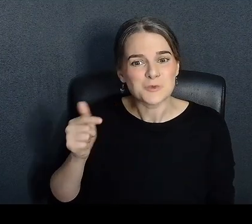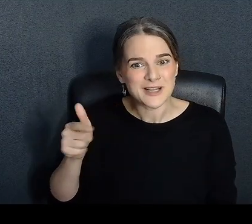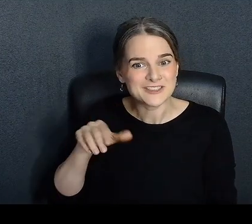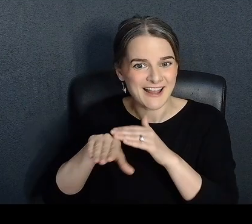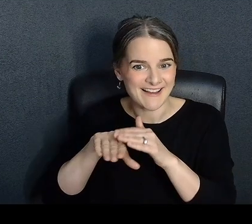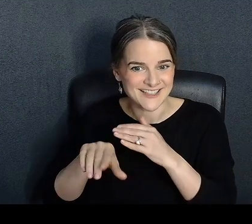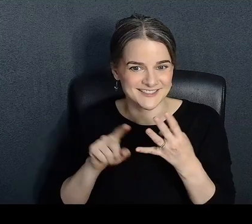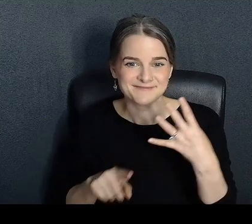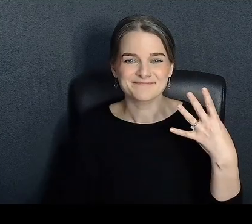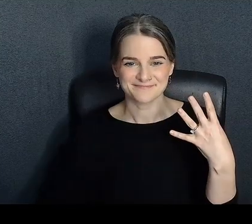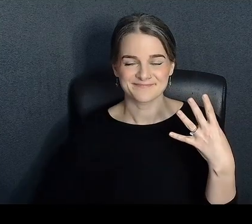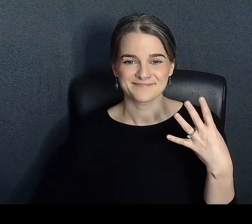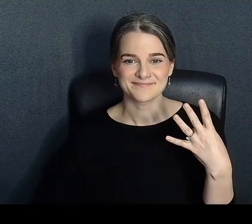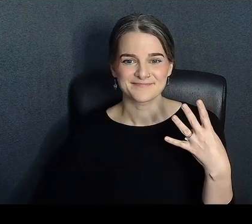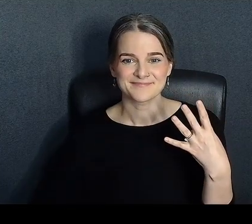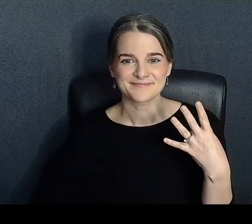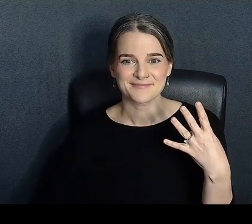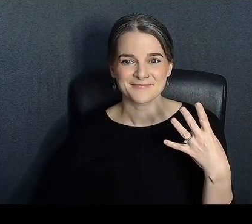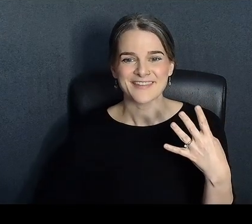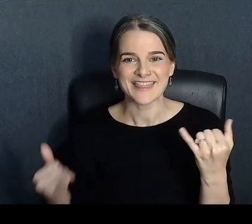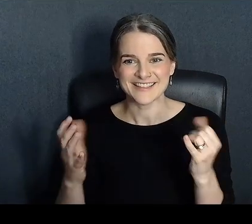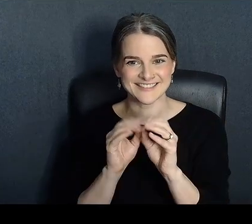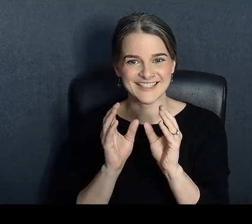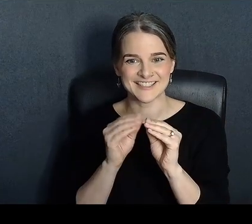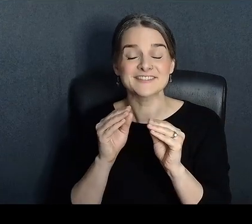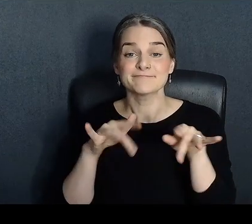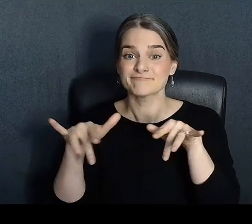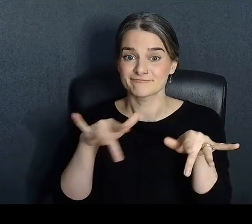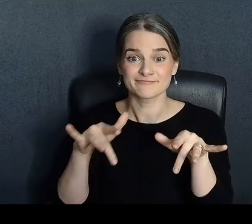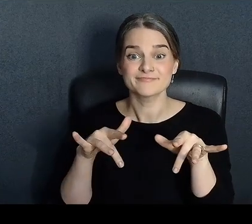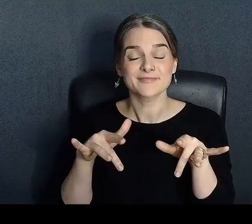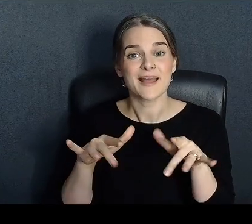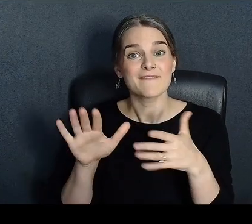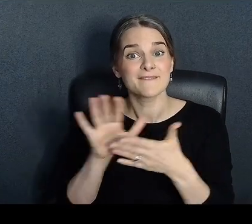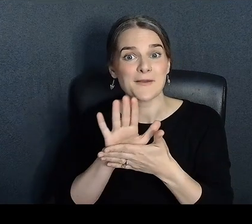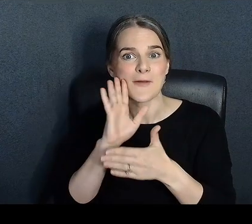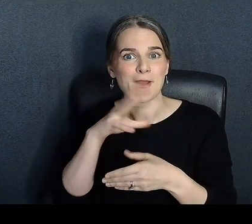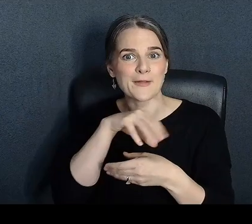This session is being recorded and the video will include a picture in picture for American Sign